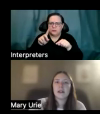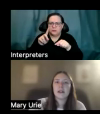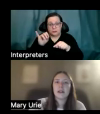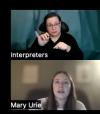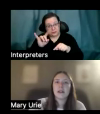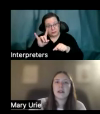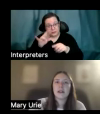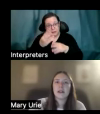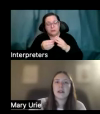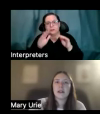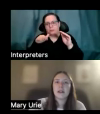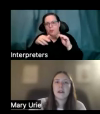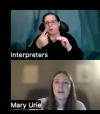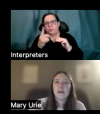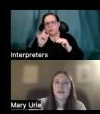the bottom one? Did? There's still a top one?